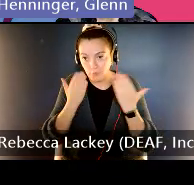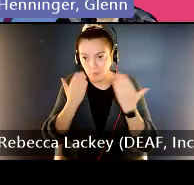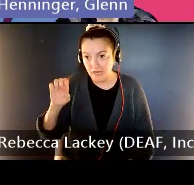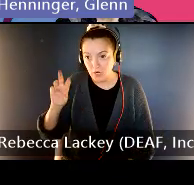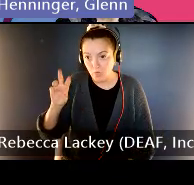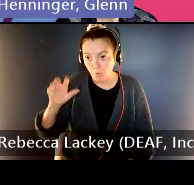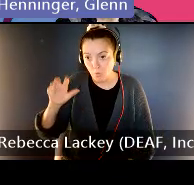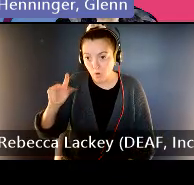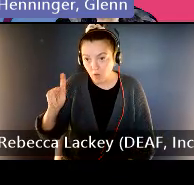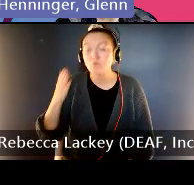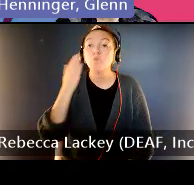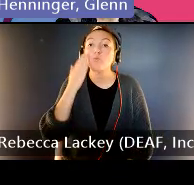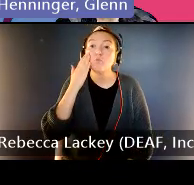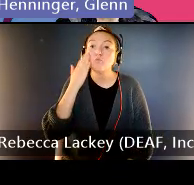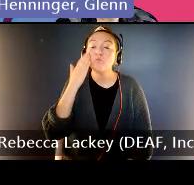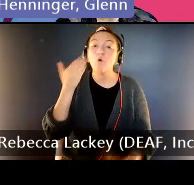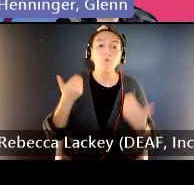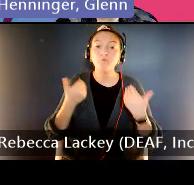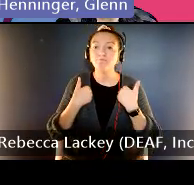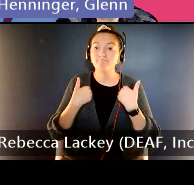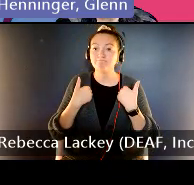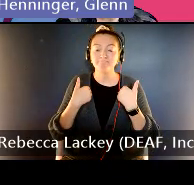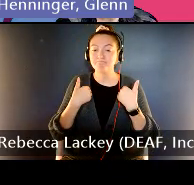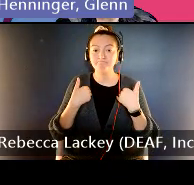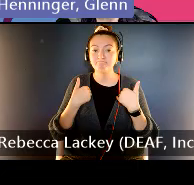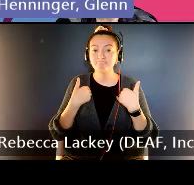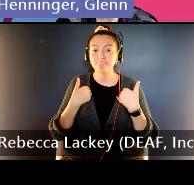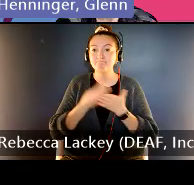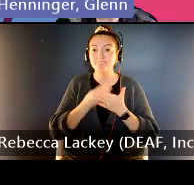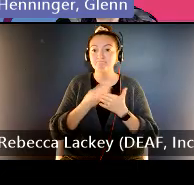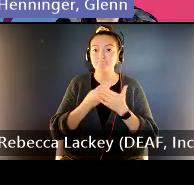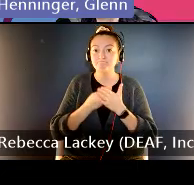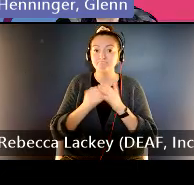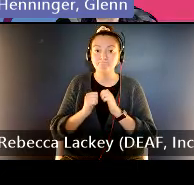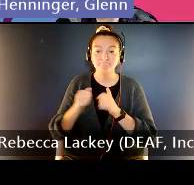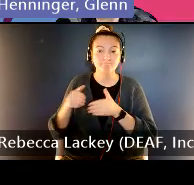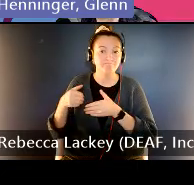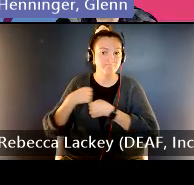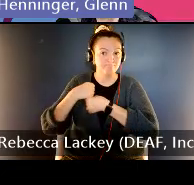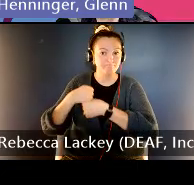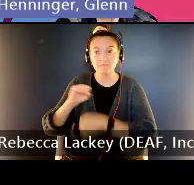We know we do not have money to build sidewalks in older subdivisions.